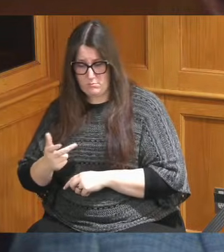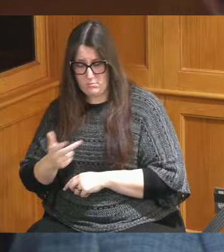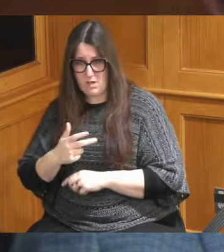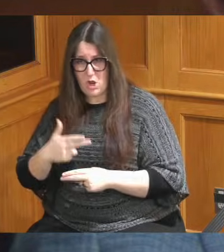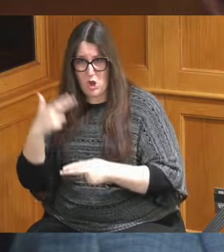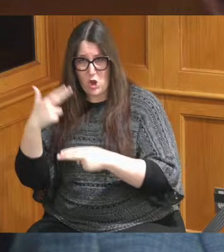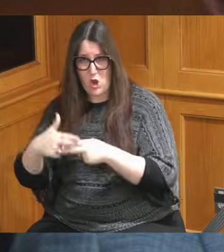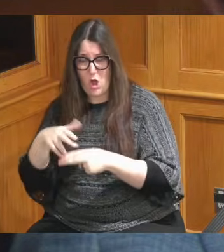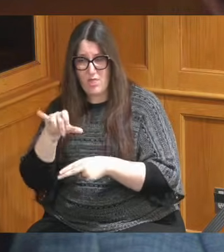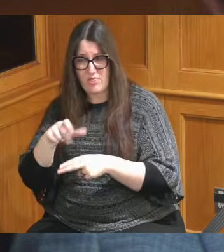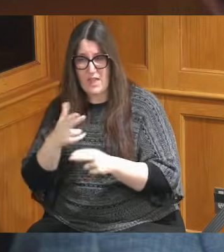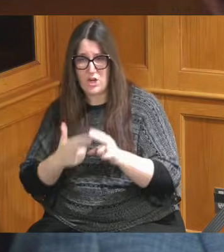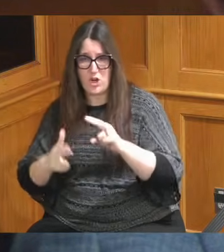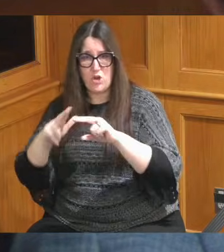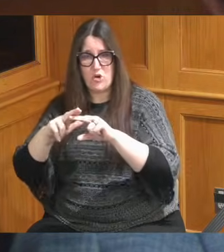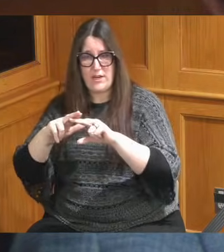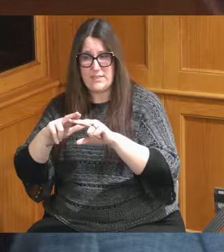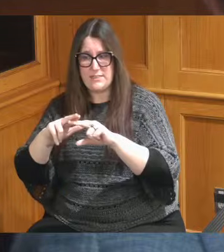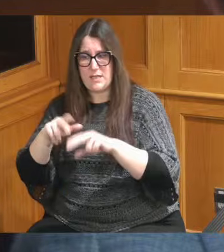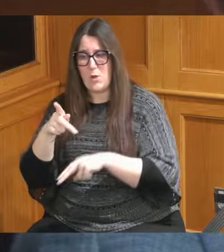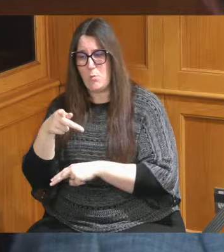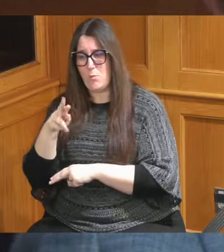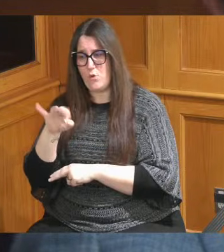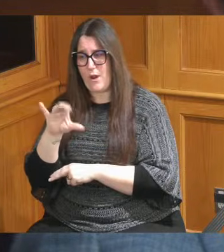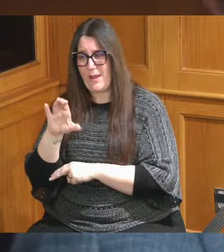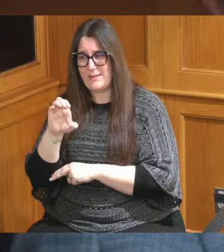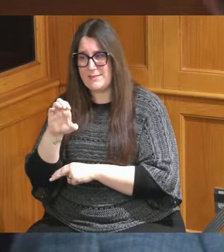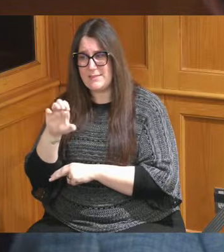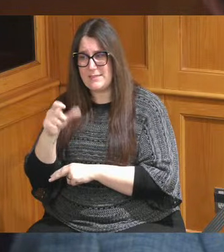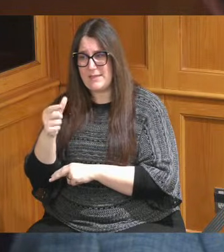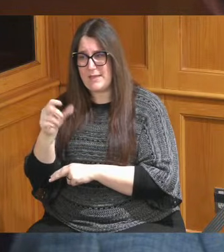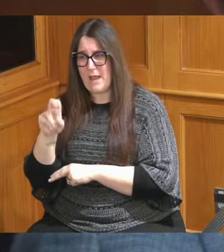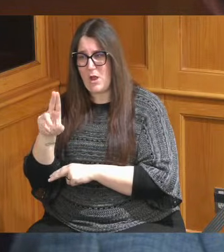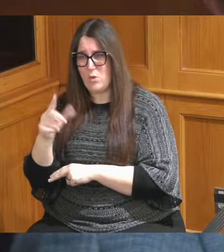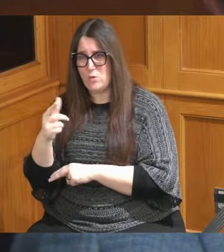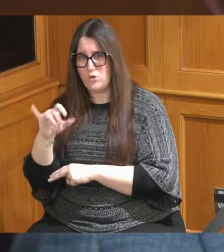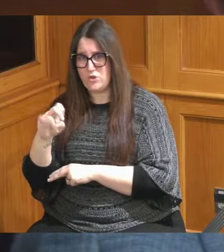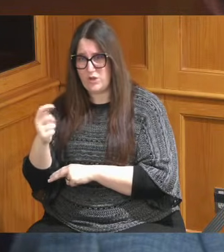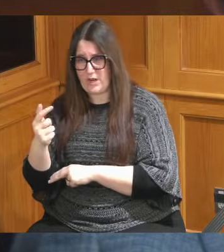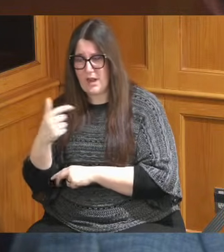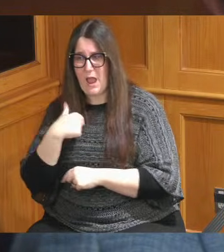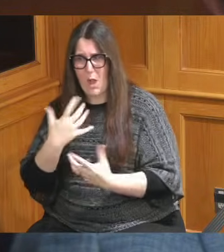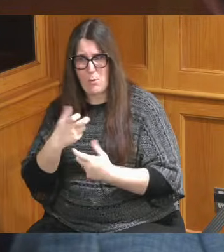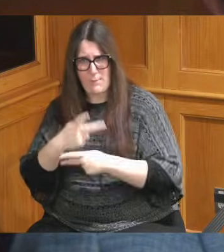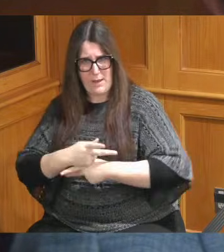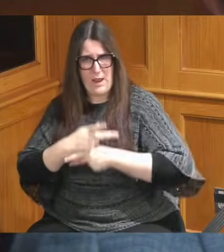increase to cost of care price gouging. Um, so I just want to be I want to be careful about what